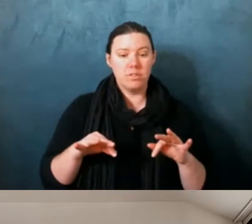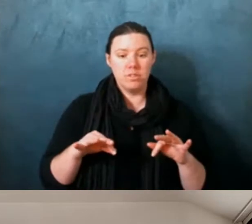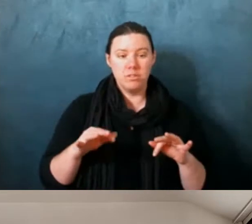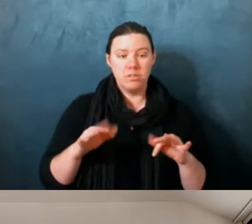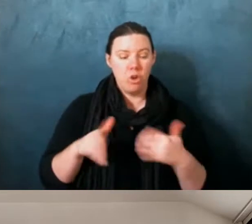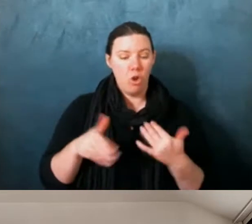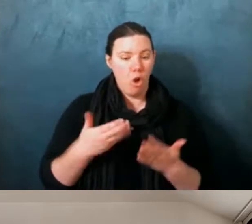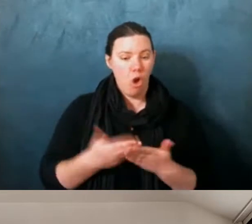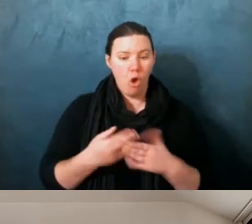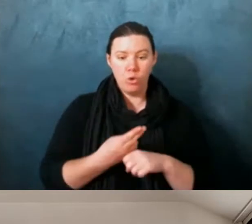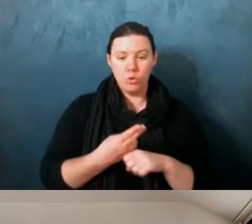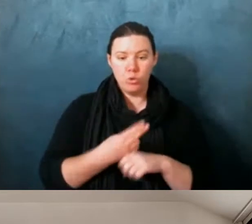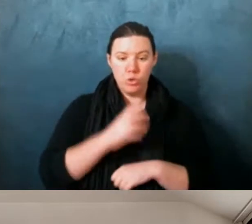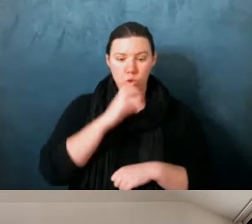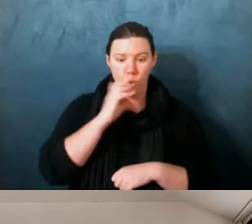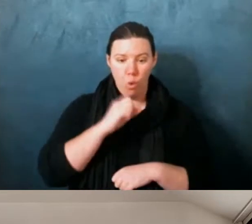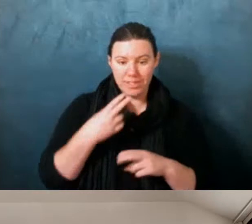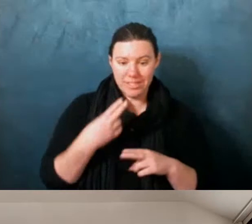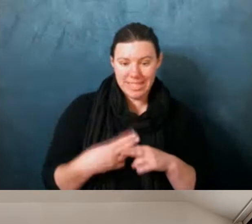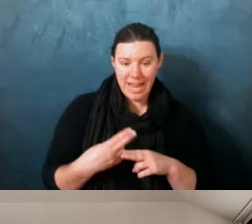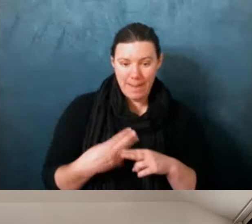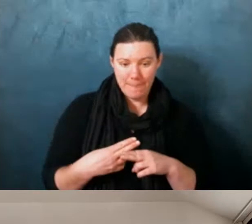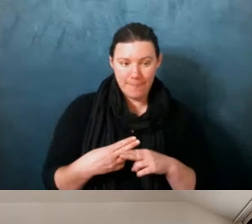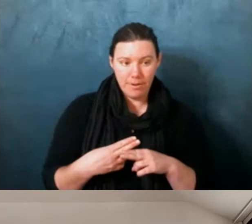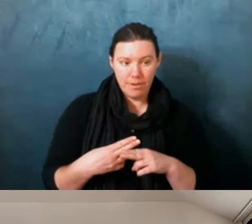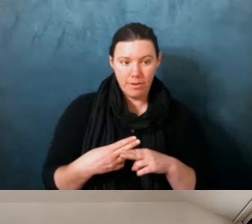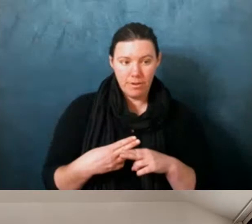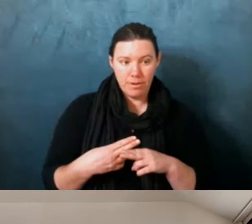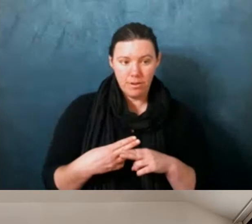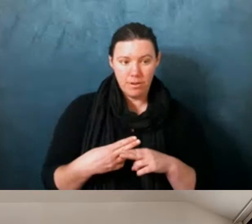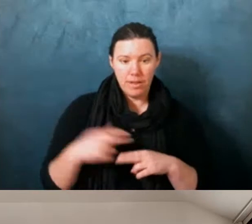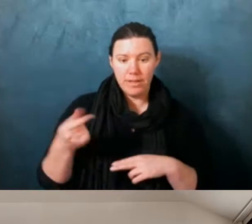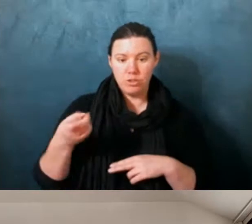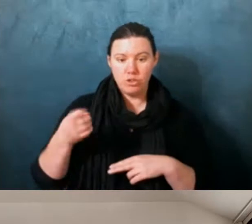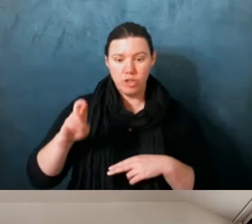refer to his gender at birth and his name at birth.